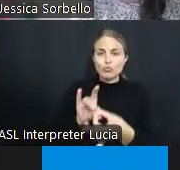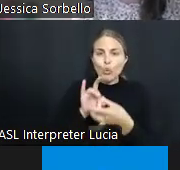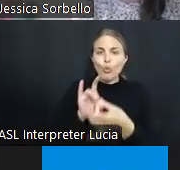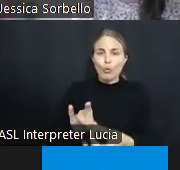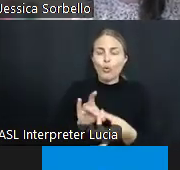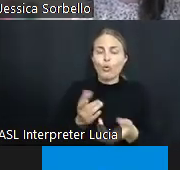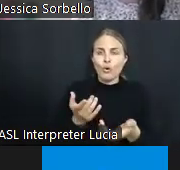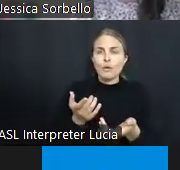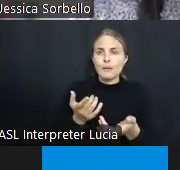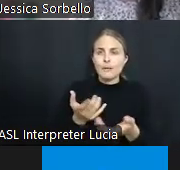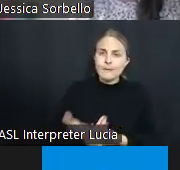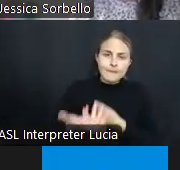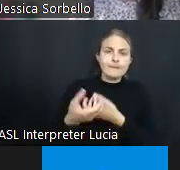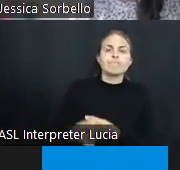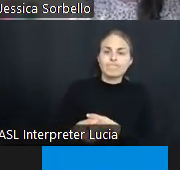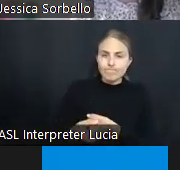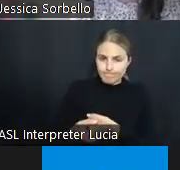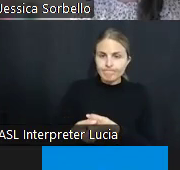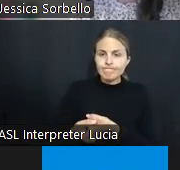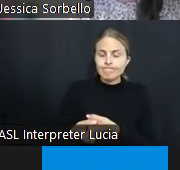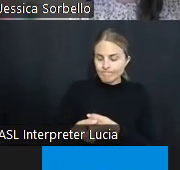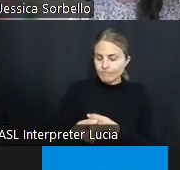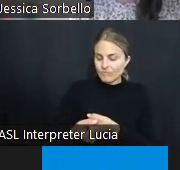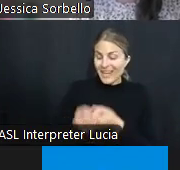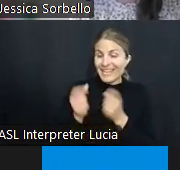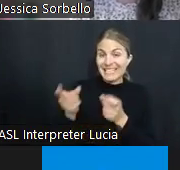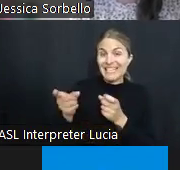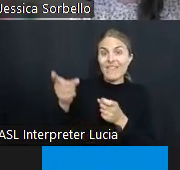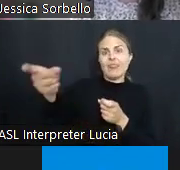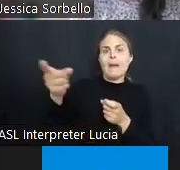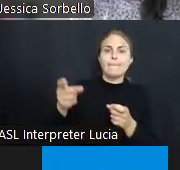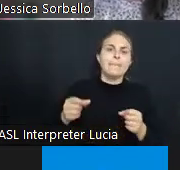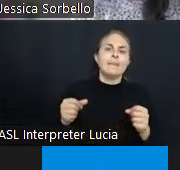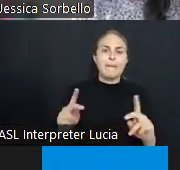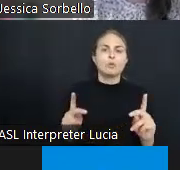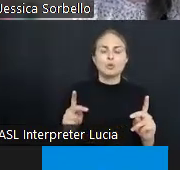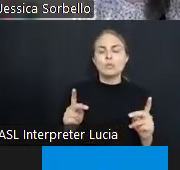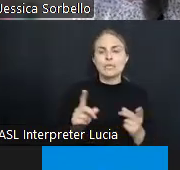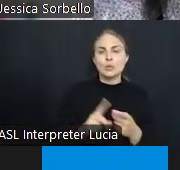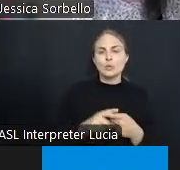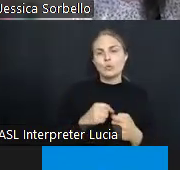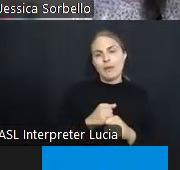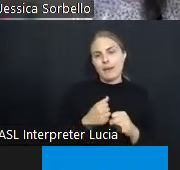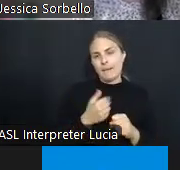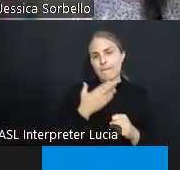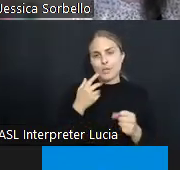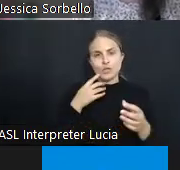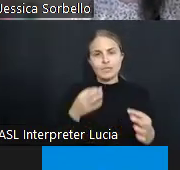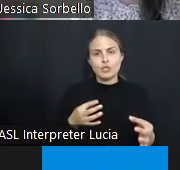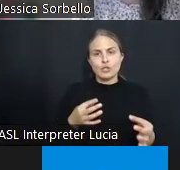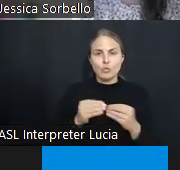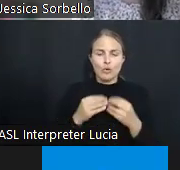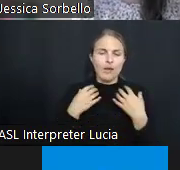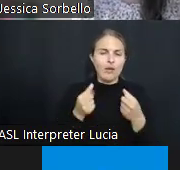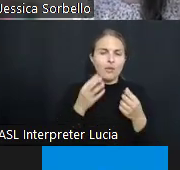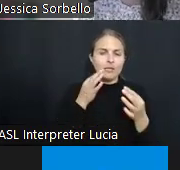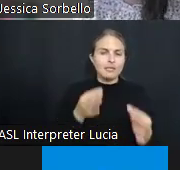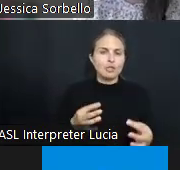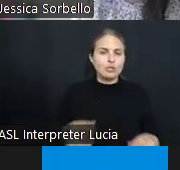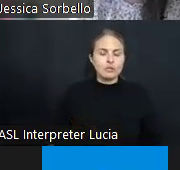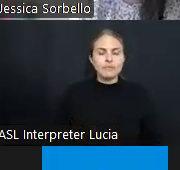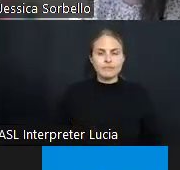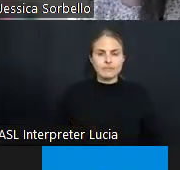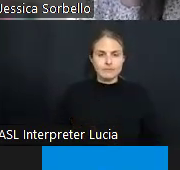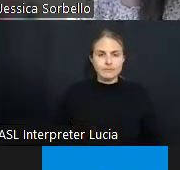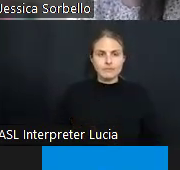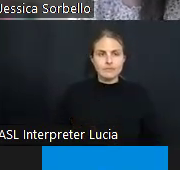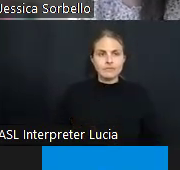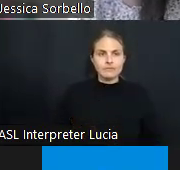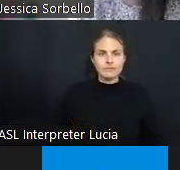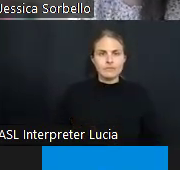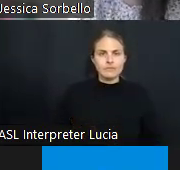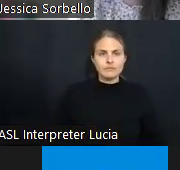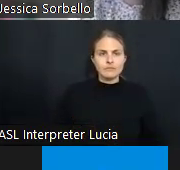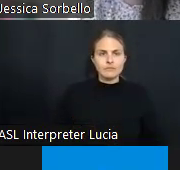. Again, give folks a chance to make healthier decisions.